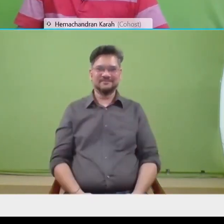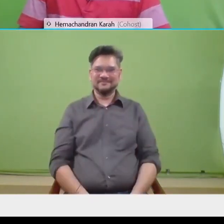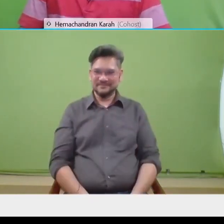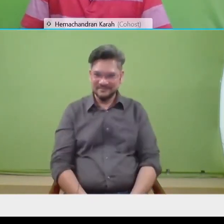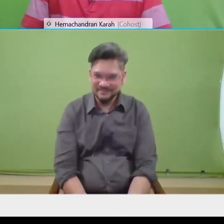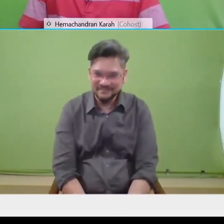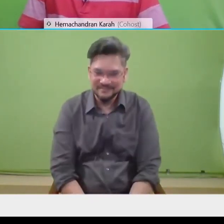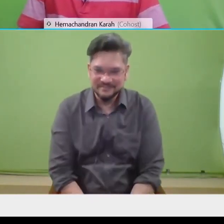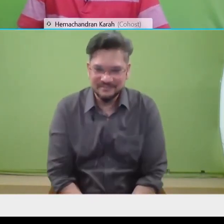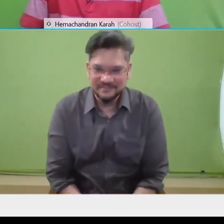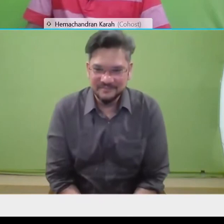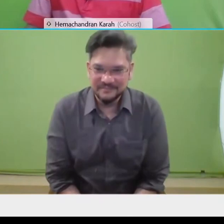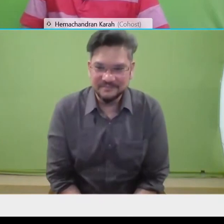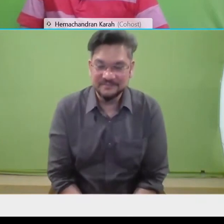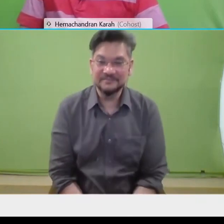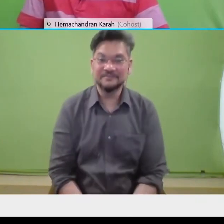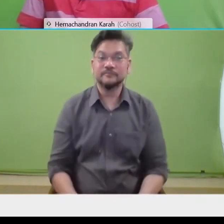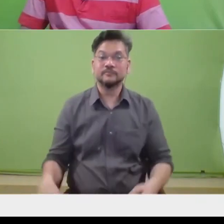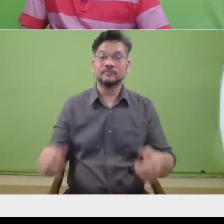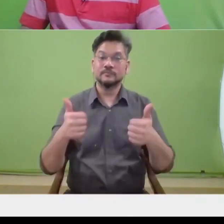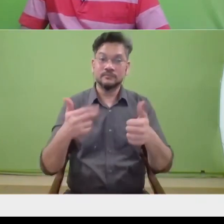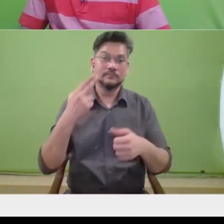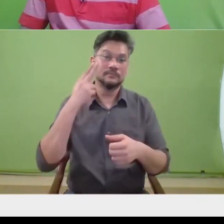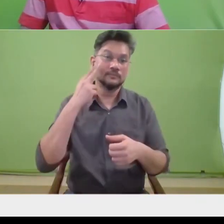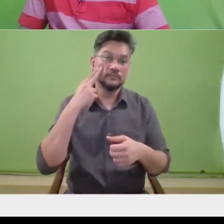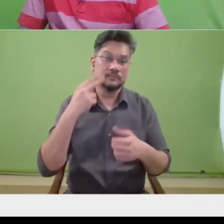thank you for sharing that and thank you dr Tanmoy for answering all the questions